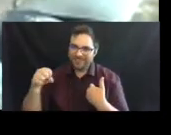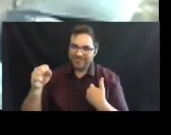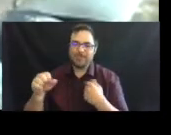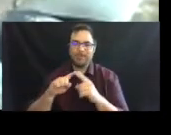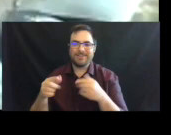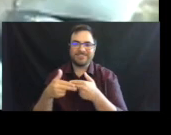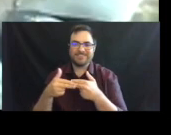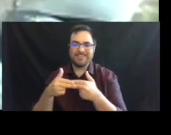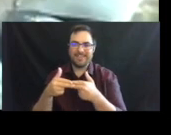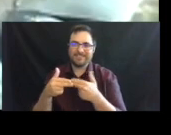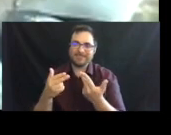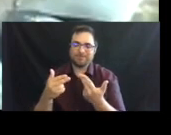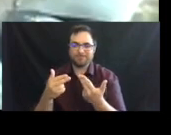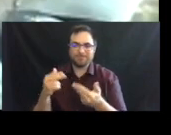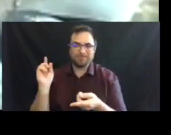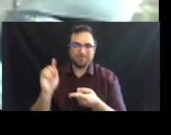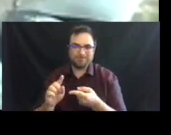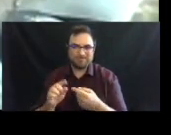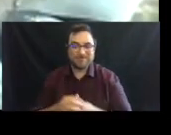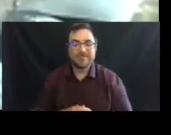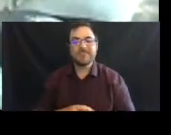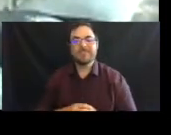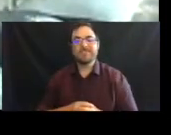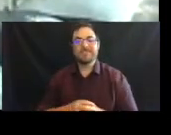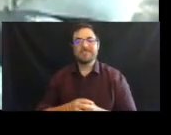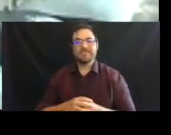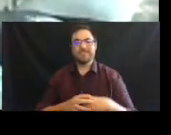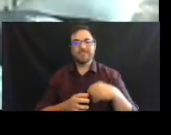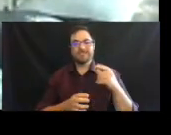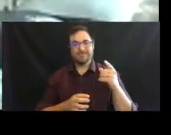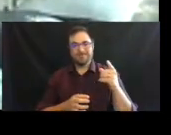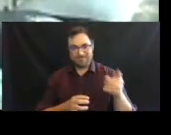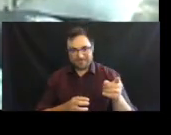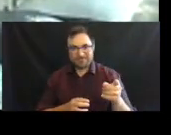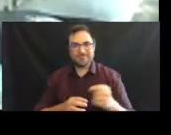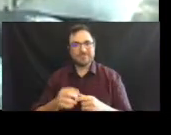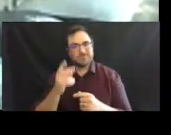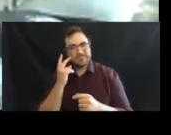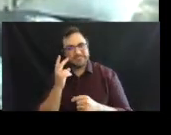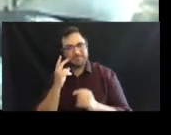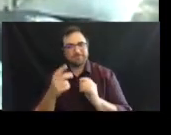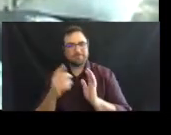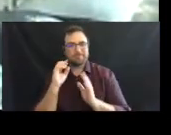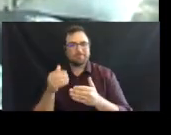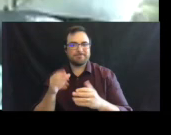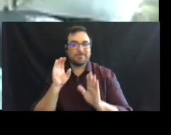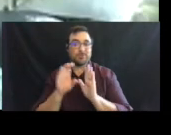This slide represents the continuum of our program and where we began and where we are now. So this